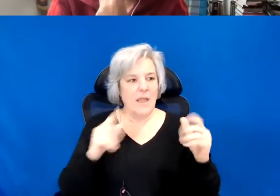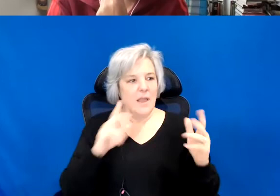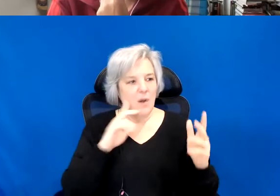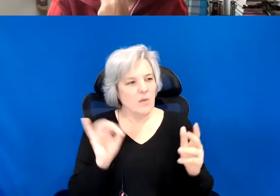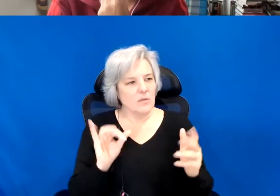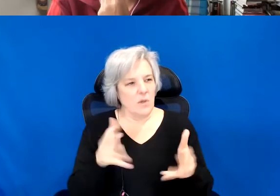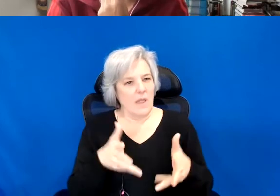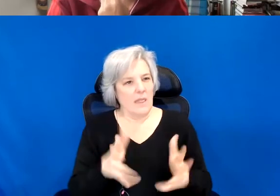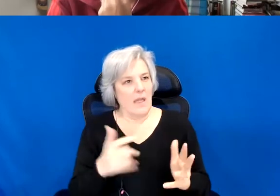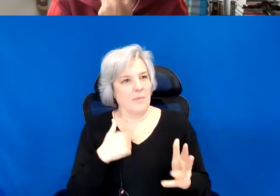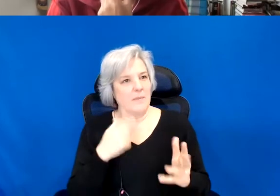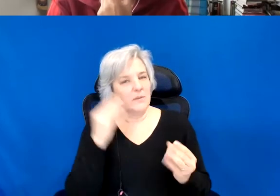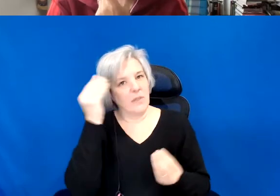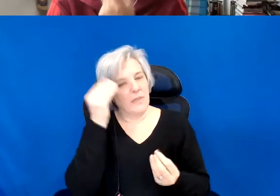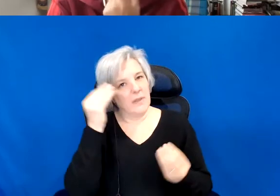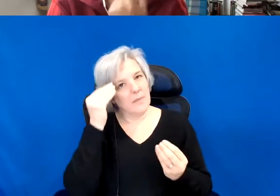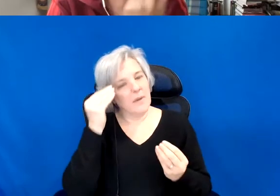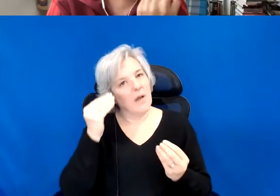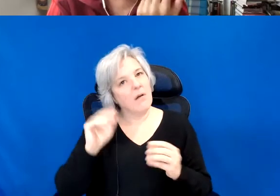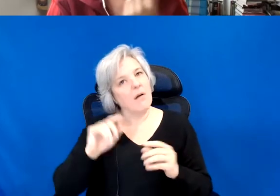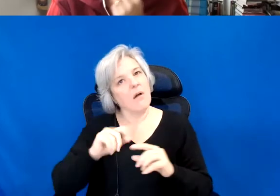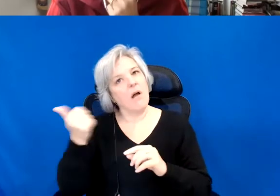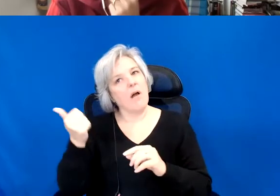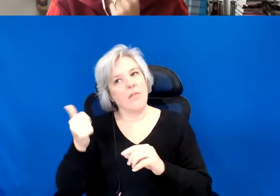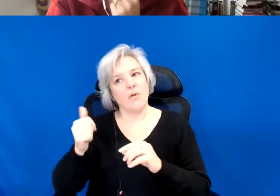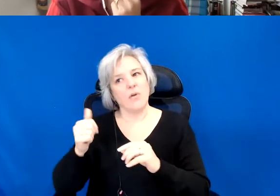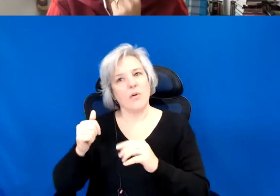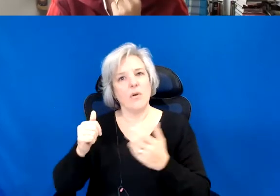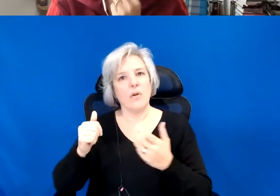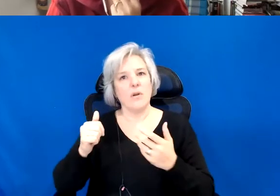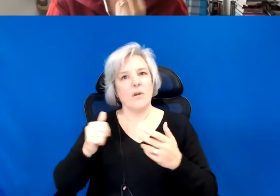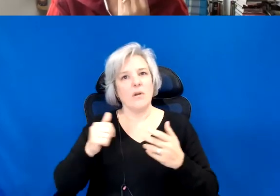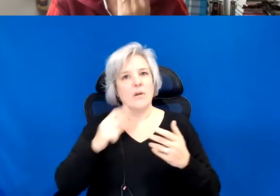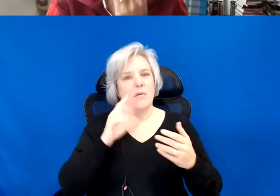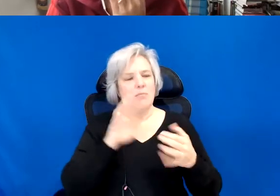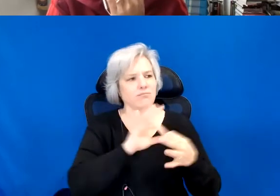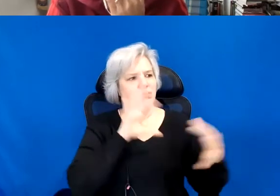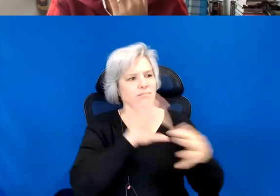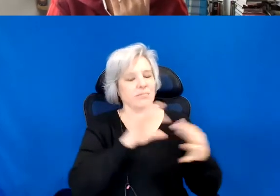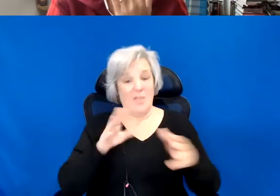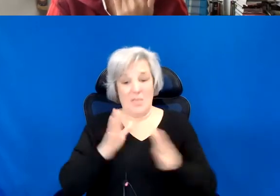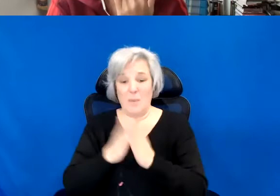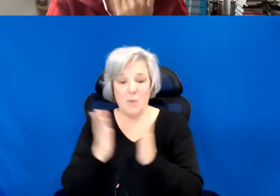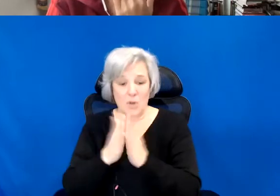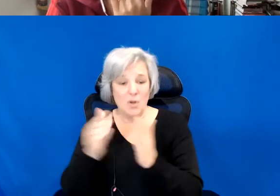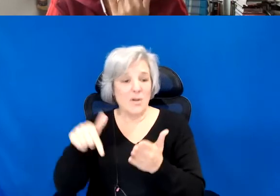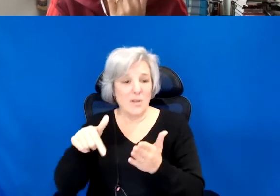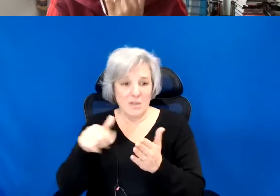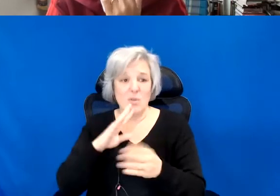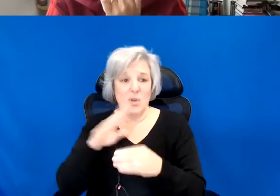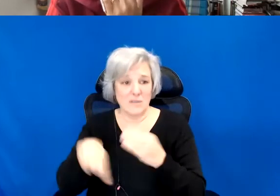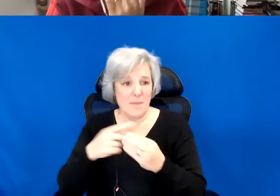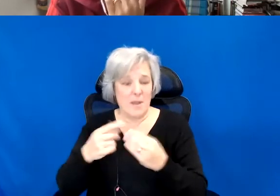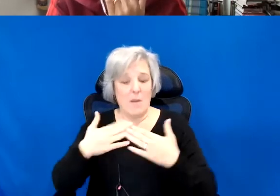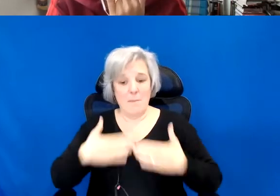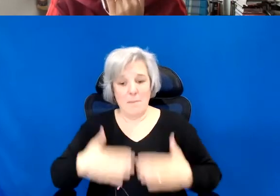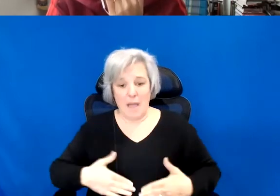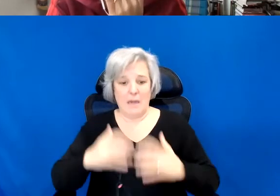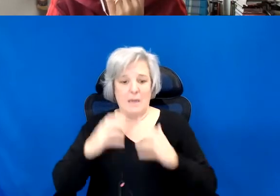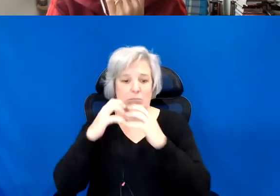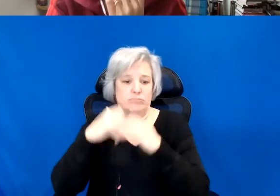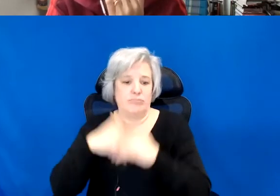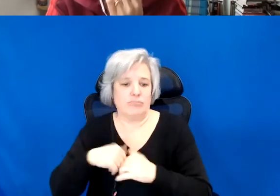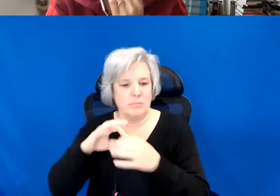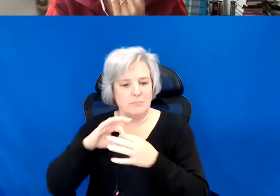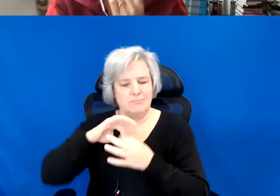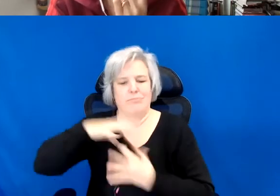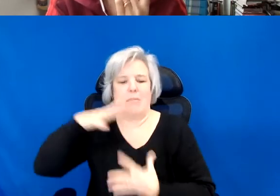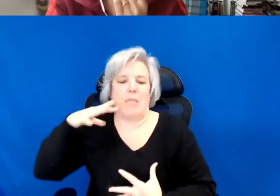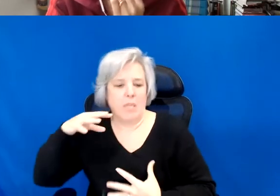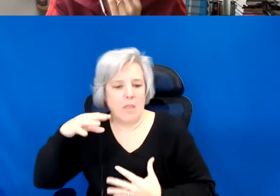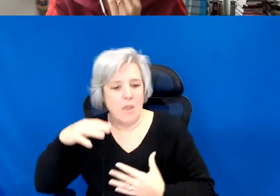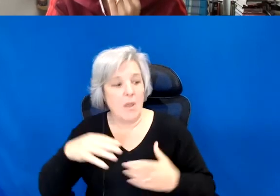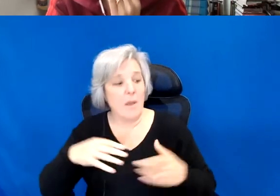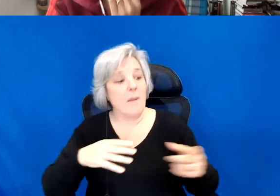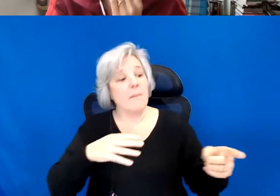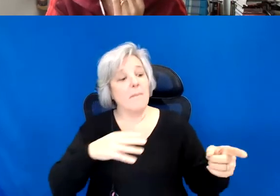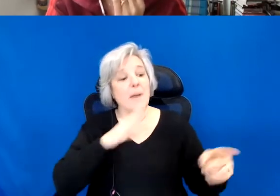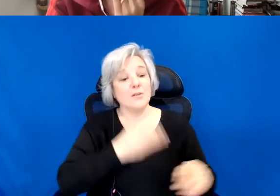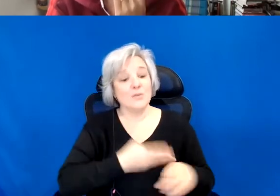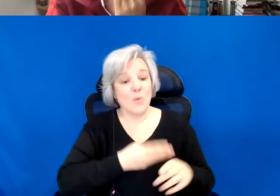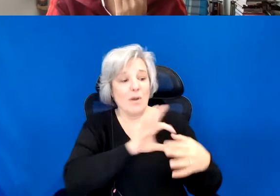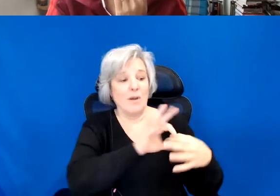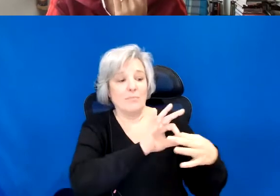What the need for my daughter to break my practices.